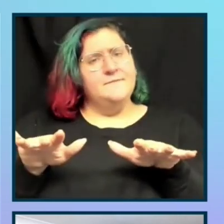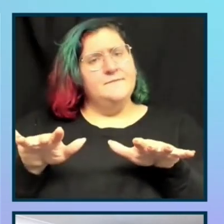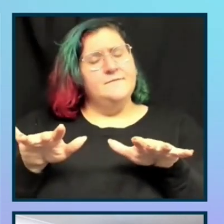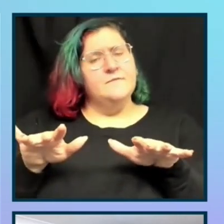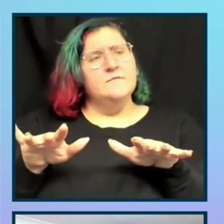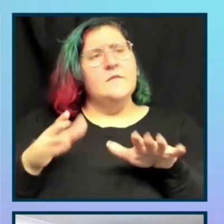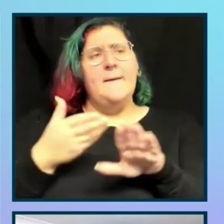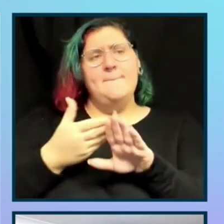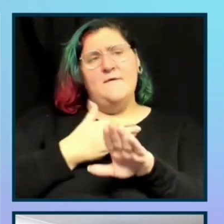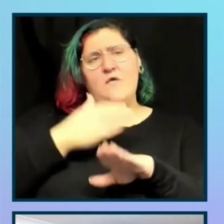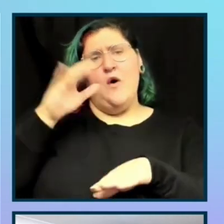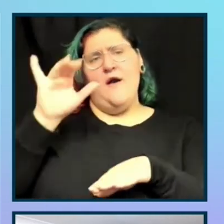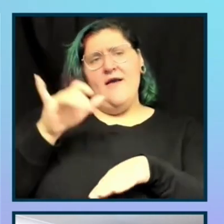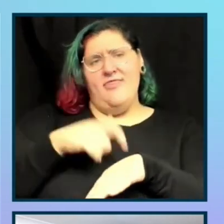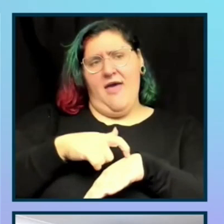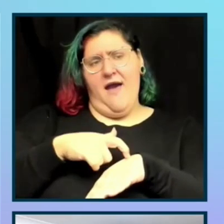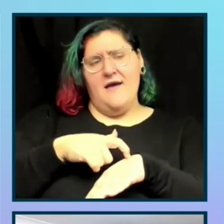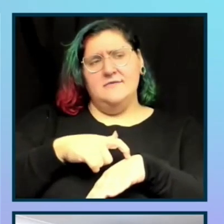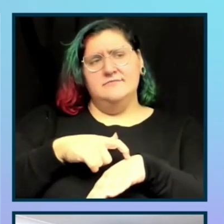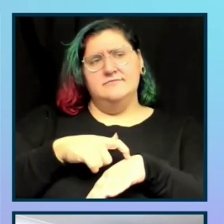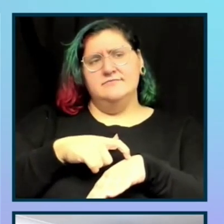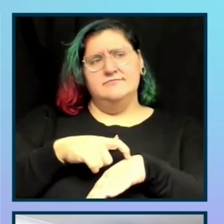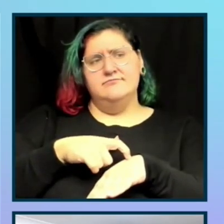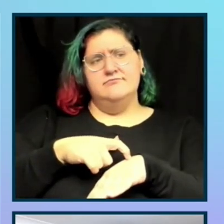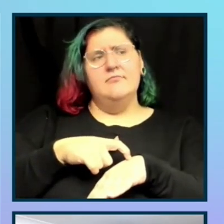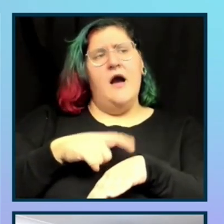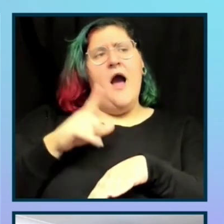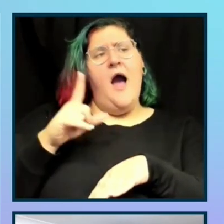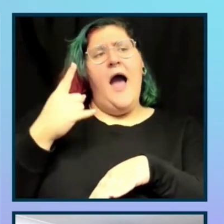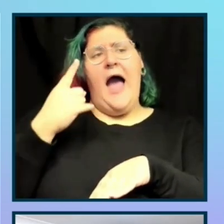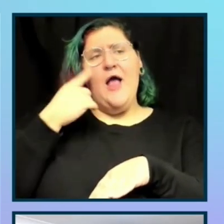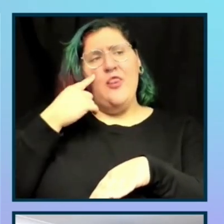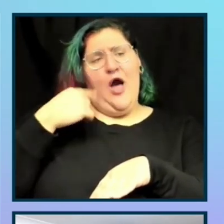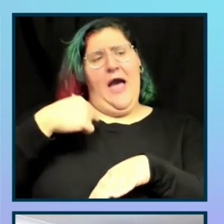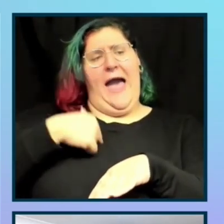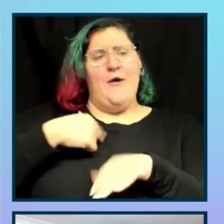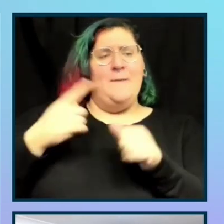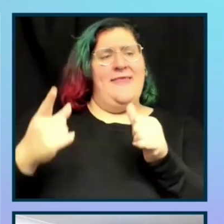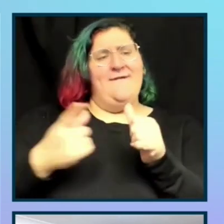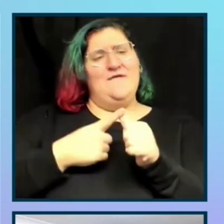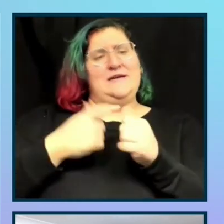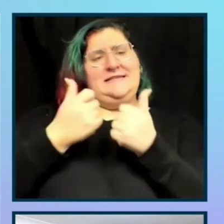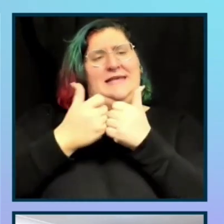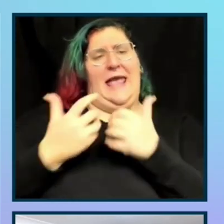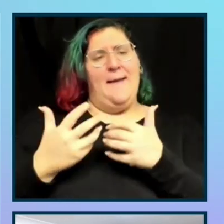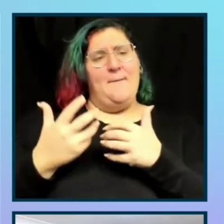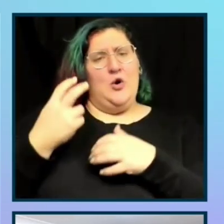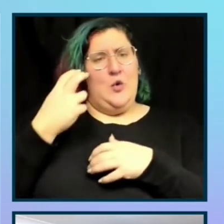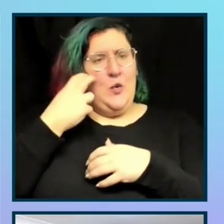I thought I was pretty much set to be the first game outside that I knew of at least to obtain, you know,